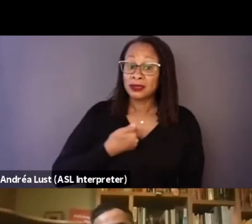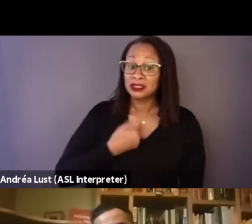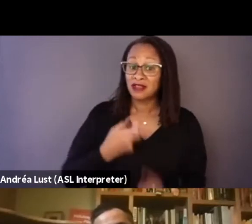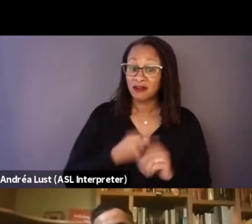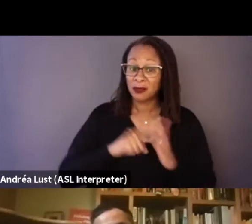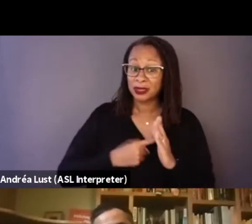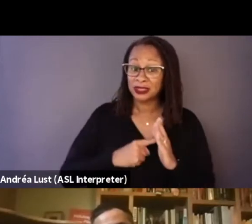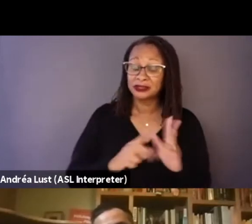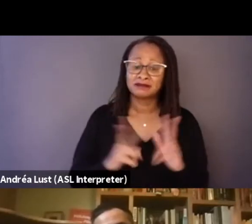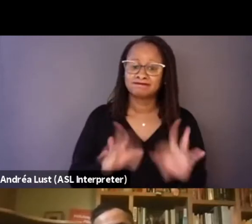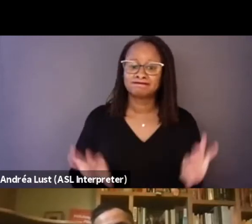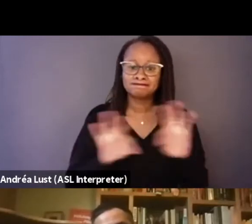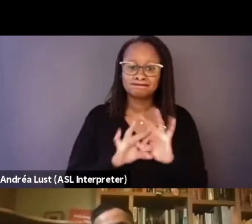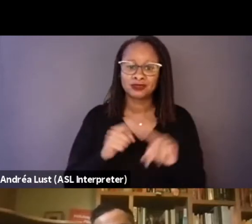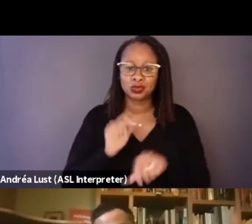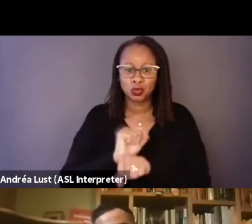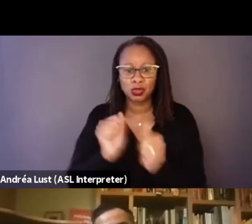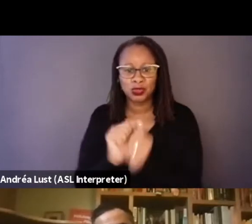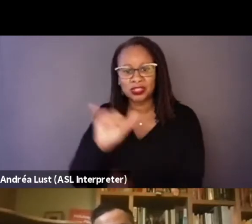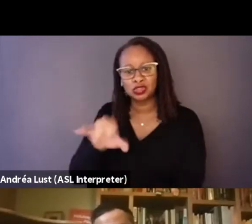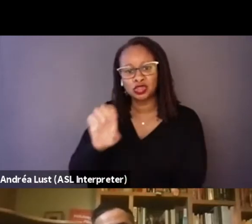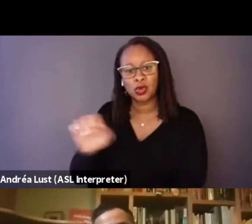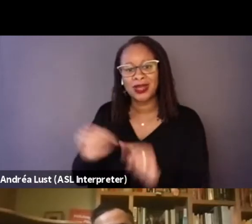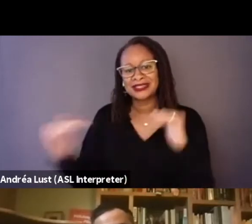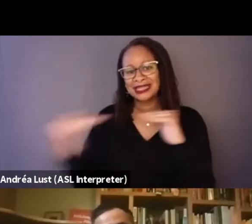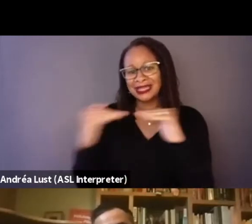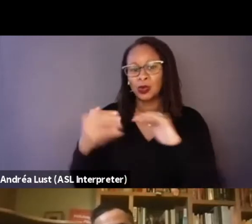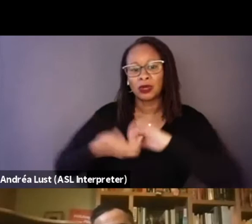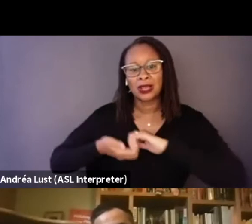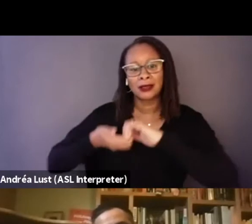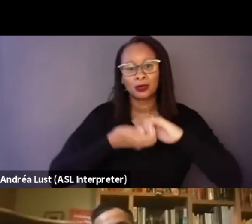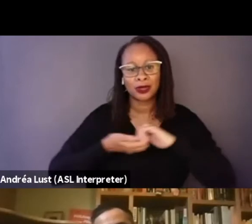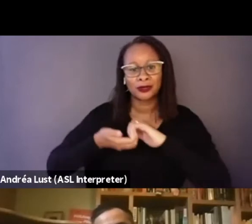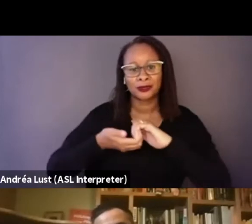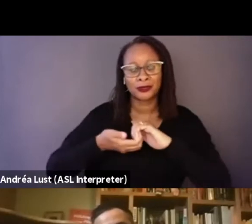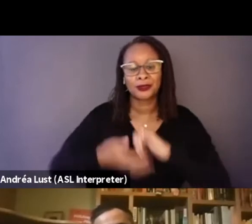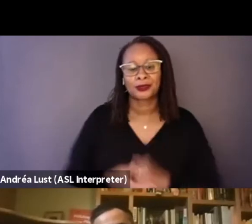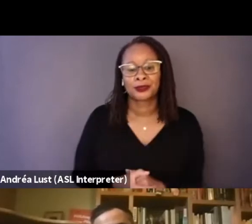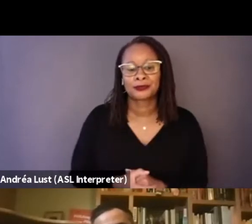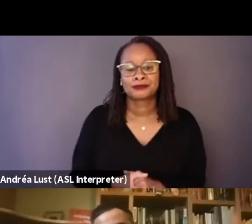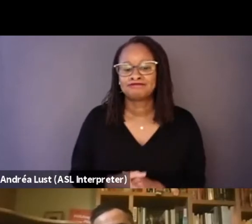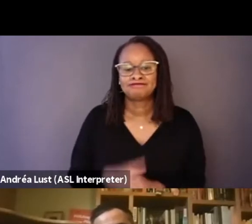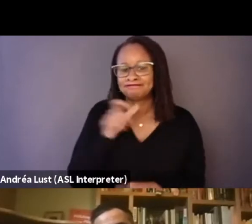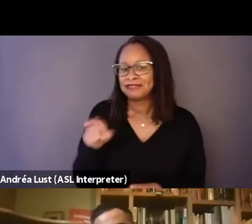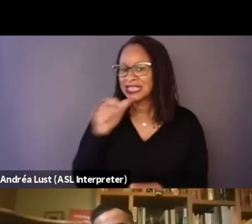it was really important to work with Joe as an equal collaborator. And that he was not just like the subject of the film,